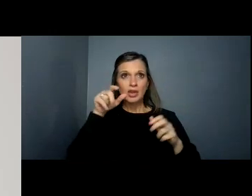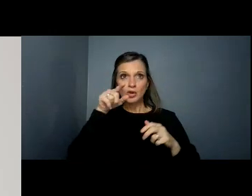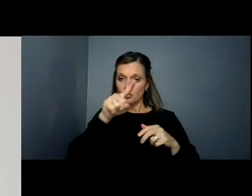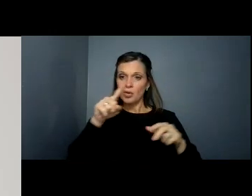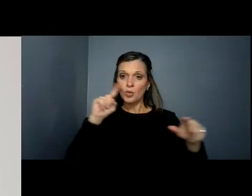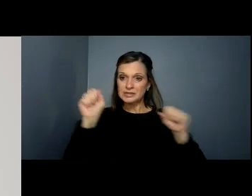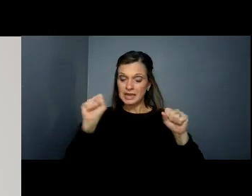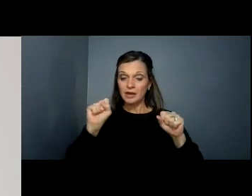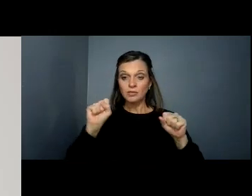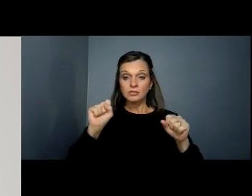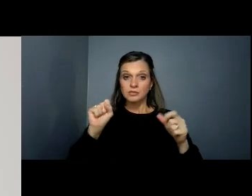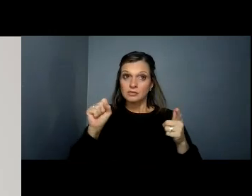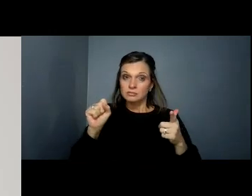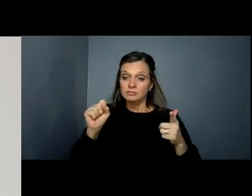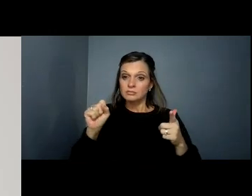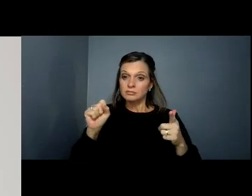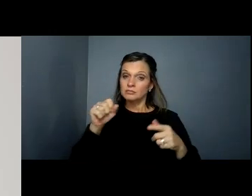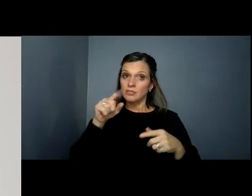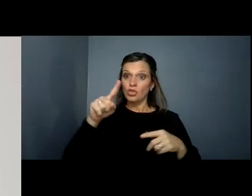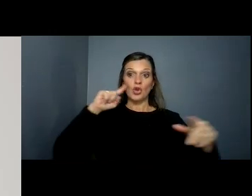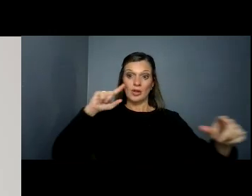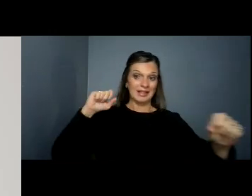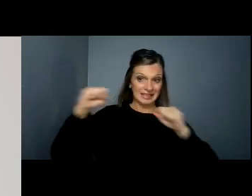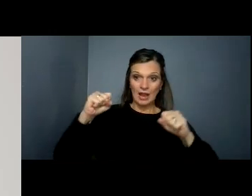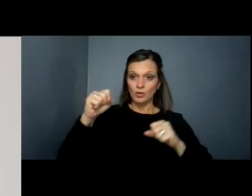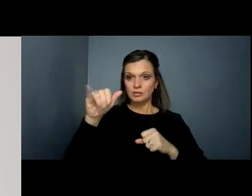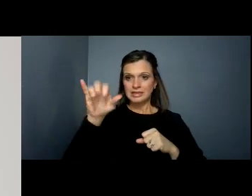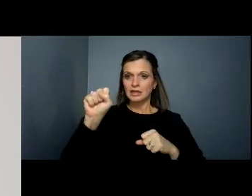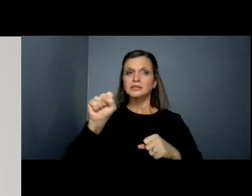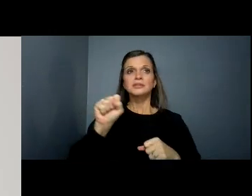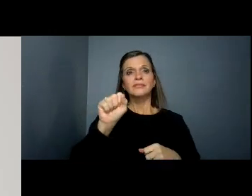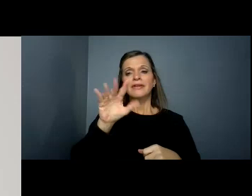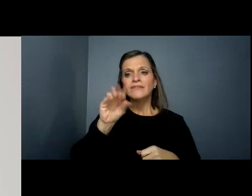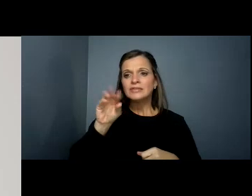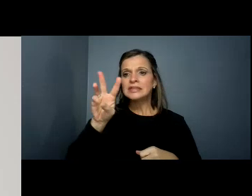hearing them at threshold so they can. They can just barely hear this.